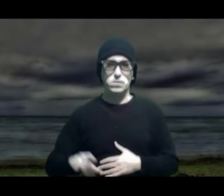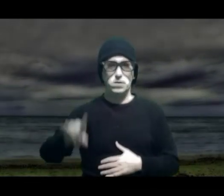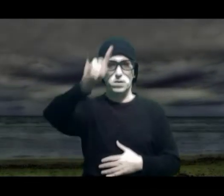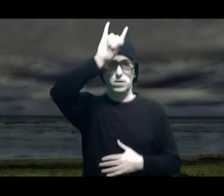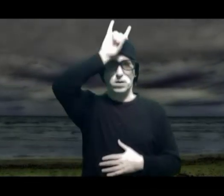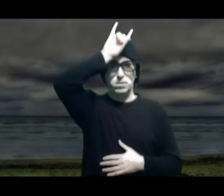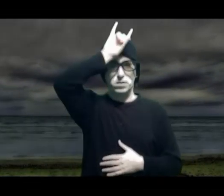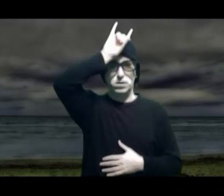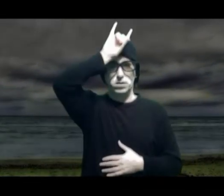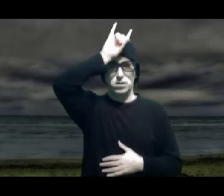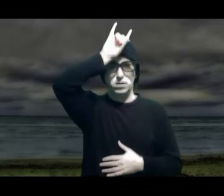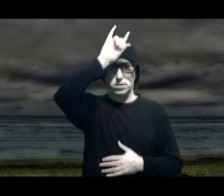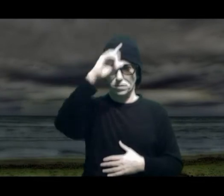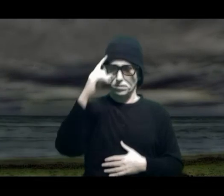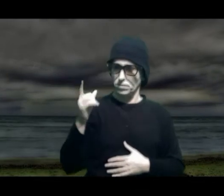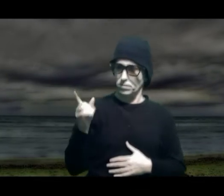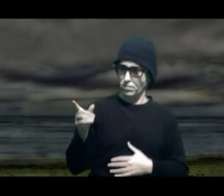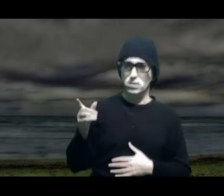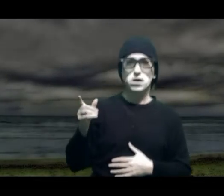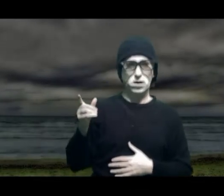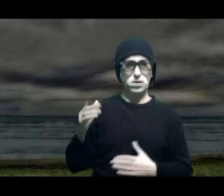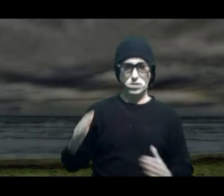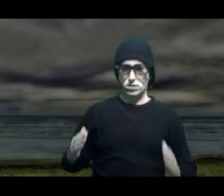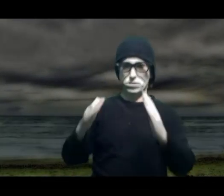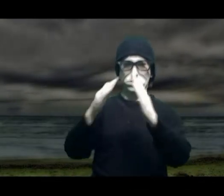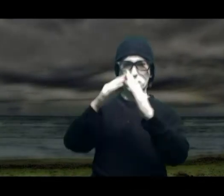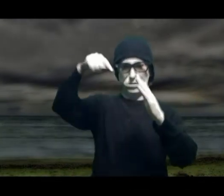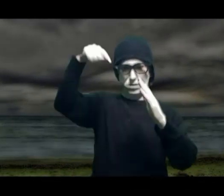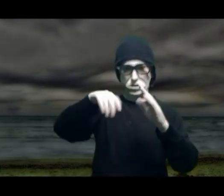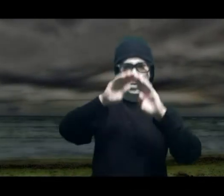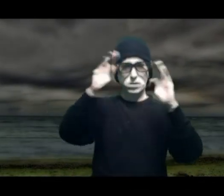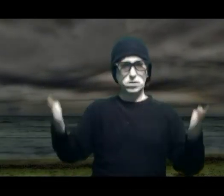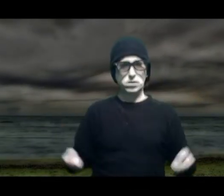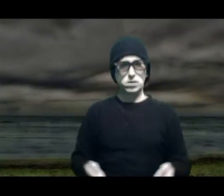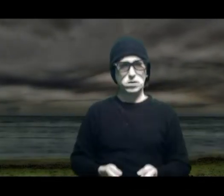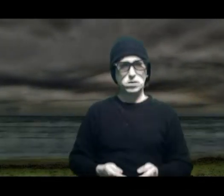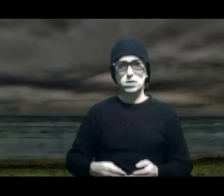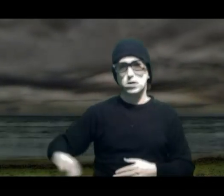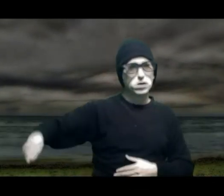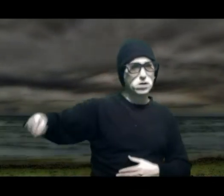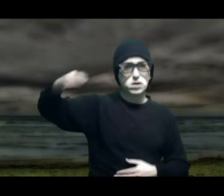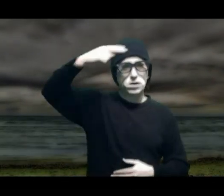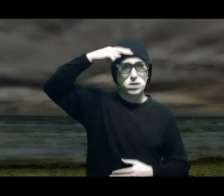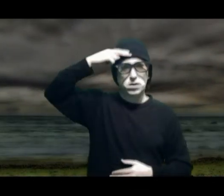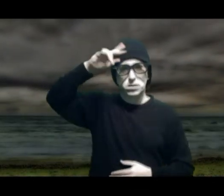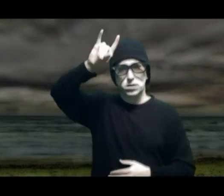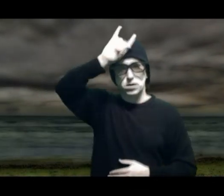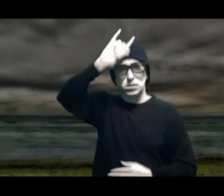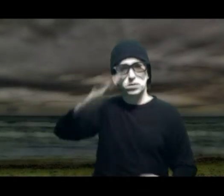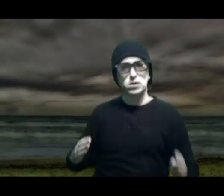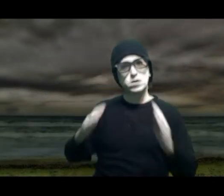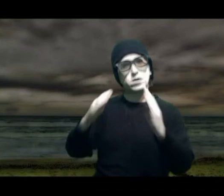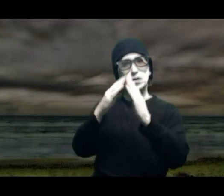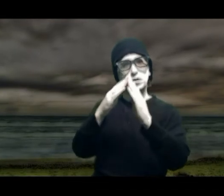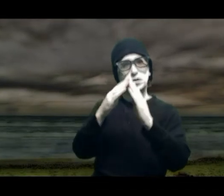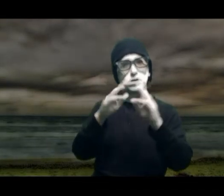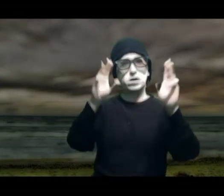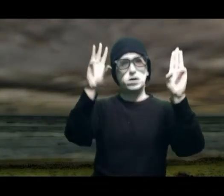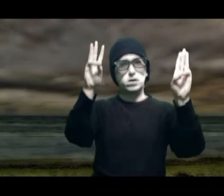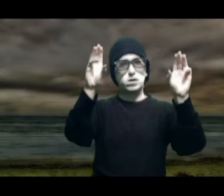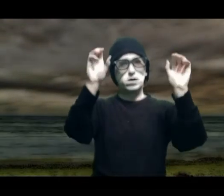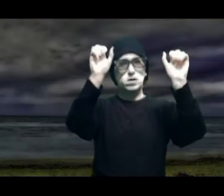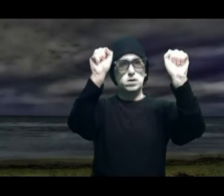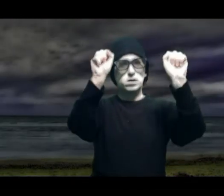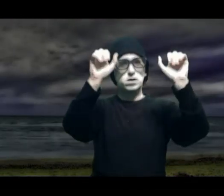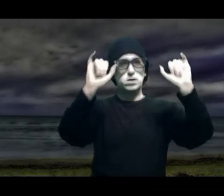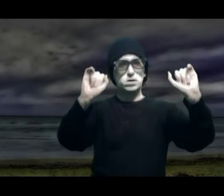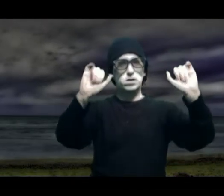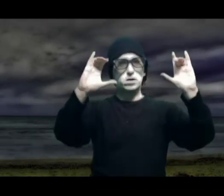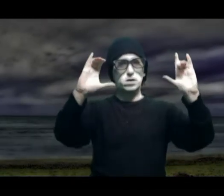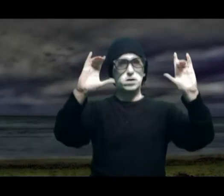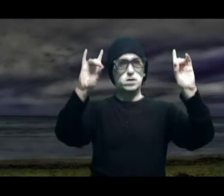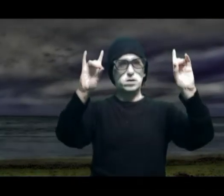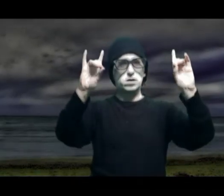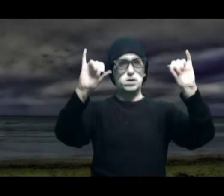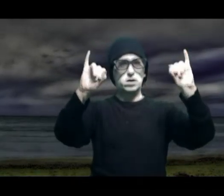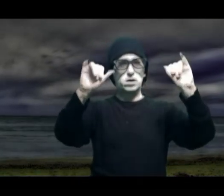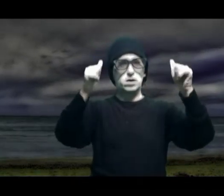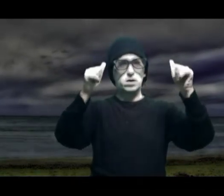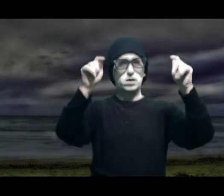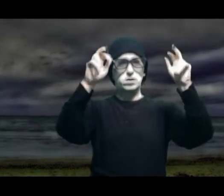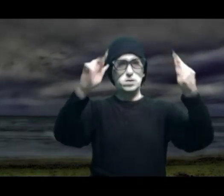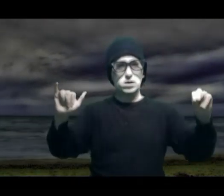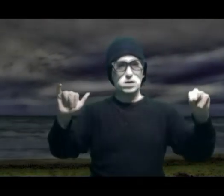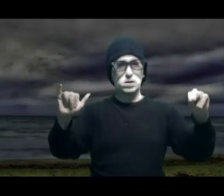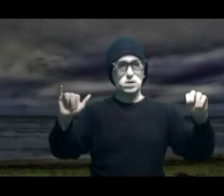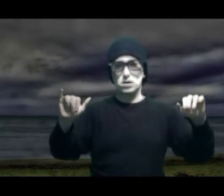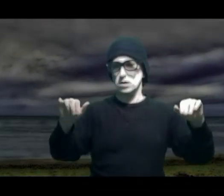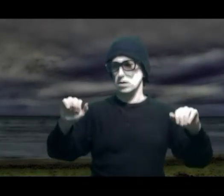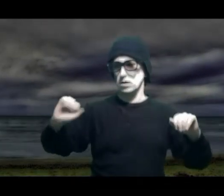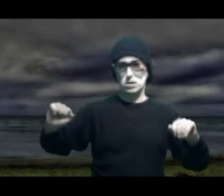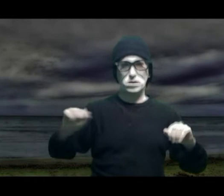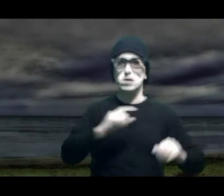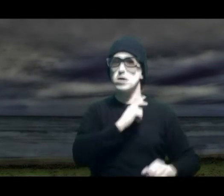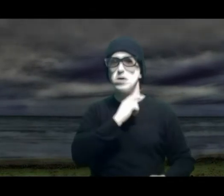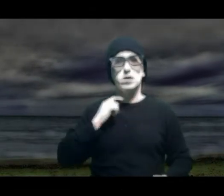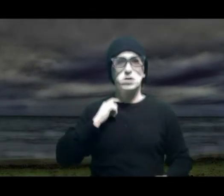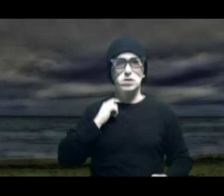If you like the religious perspective the devil the king of liars has a church on earth and the name of his church is "psychiatry"